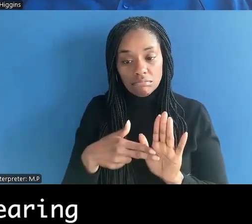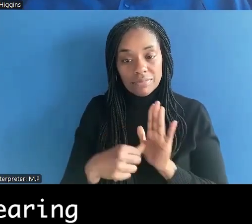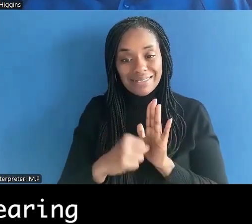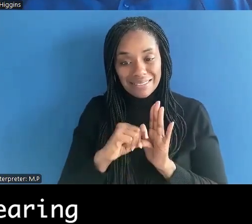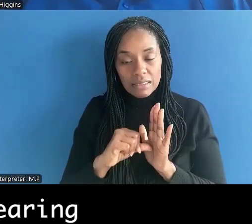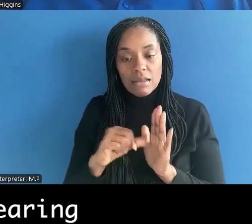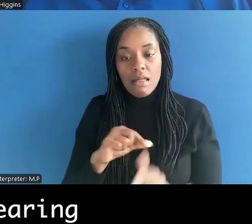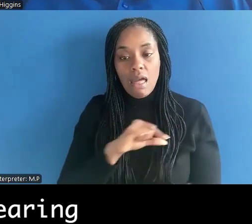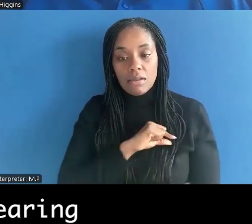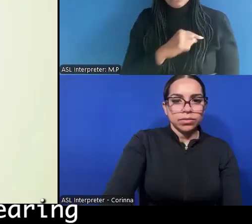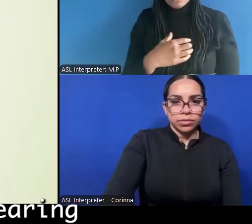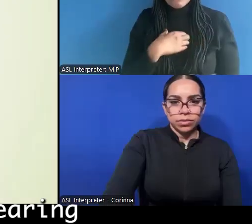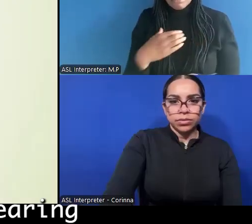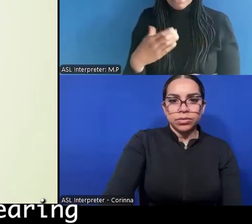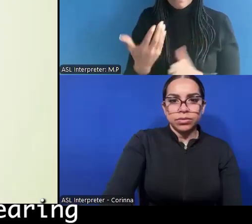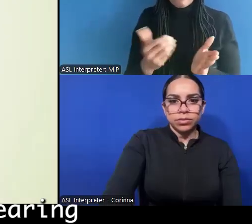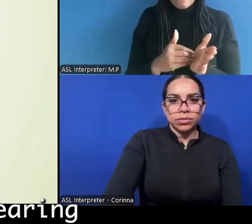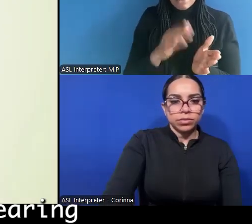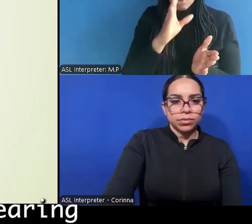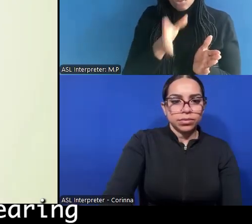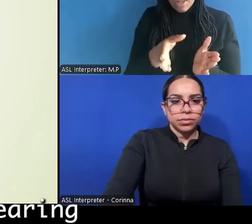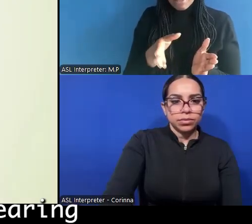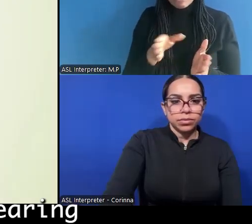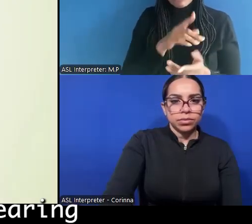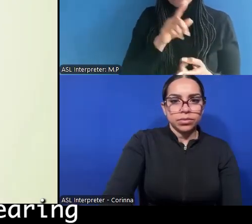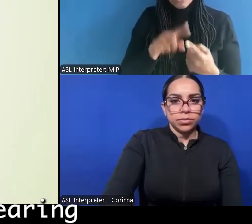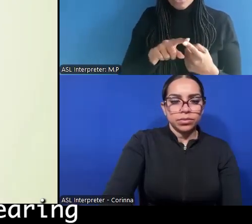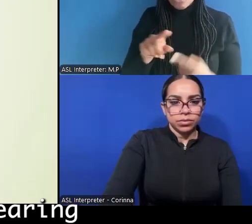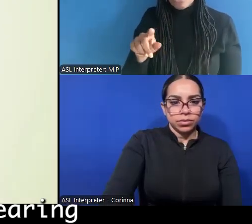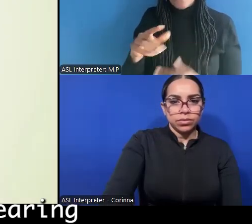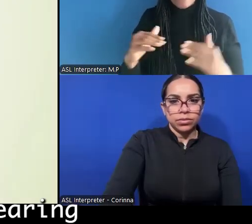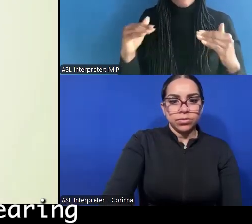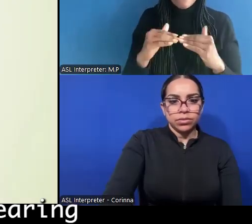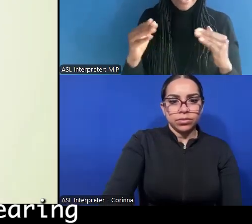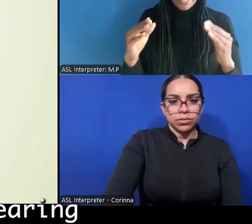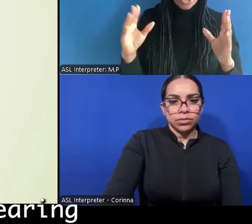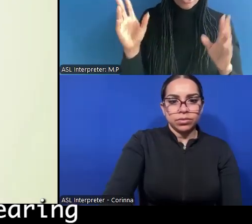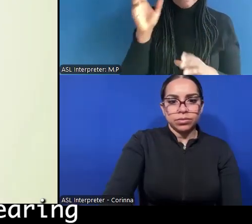Again, go directly to a fair hearing process, whereas managed care appeals